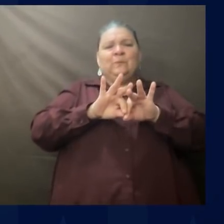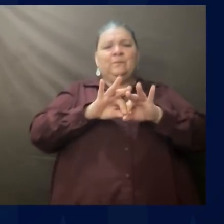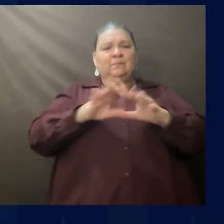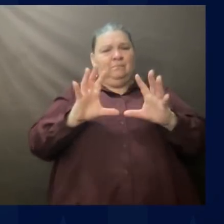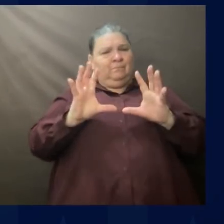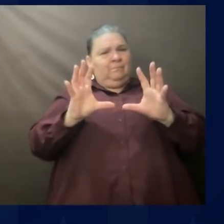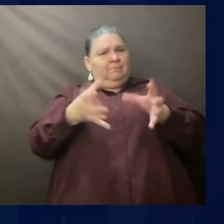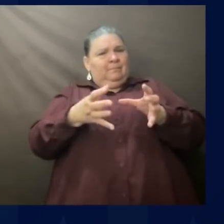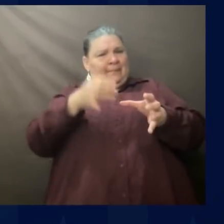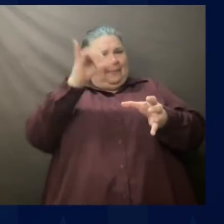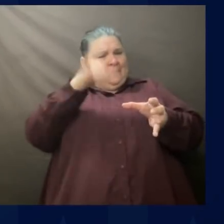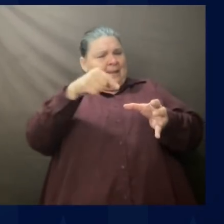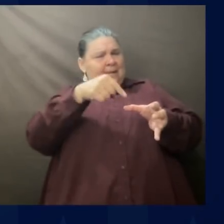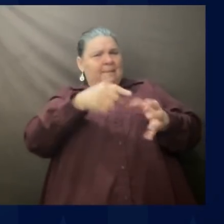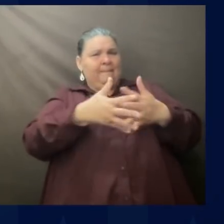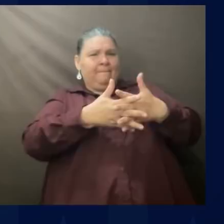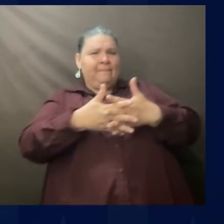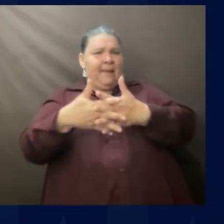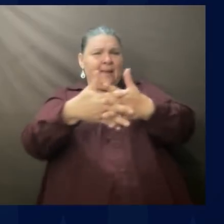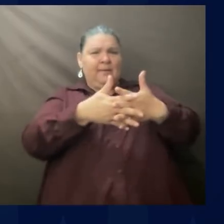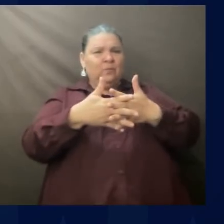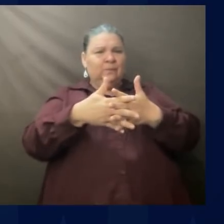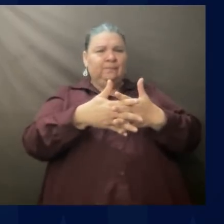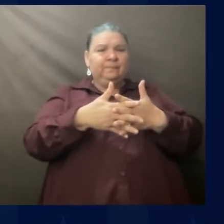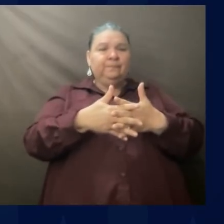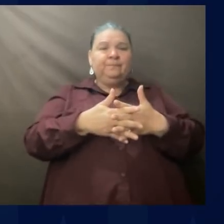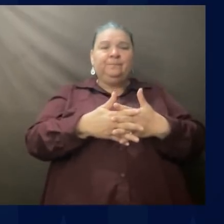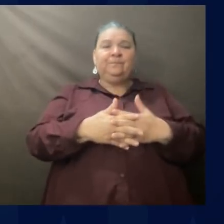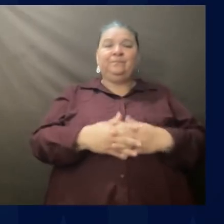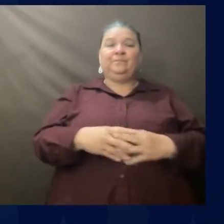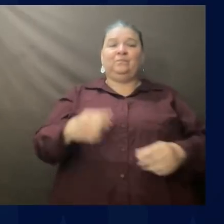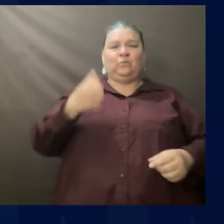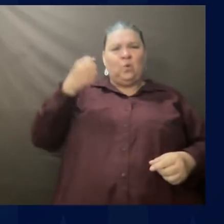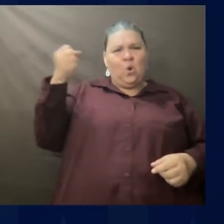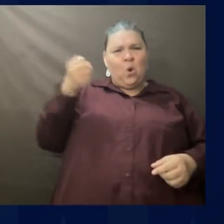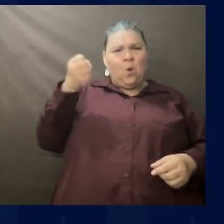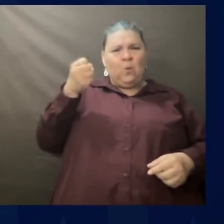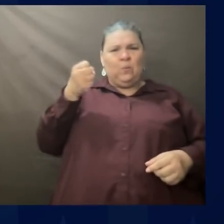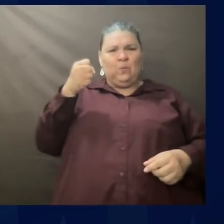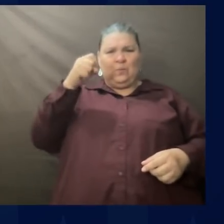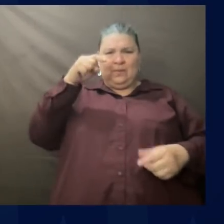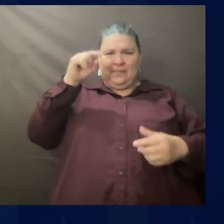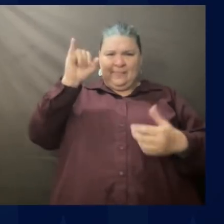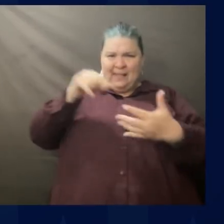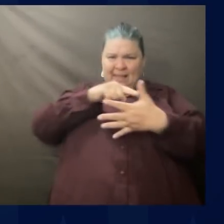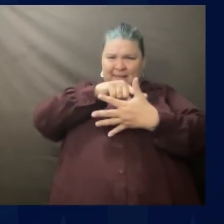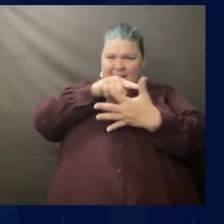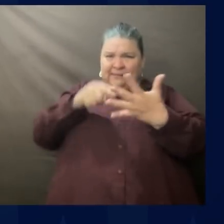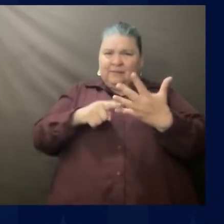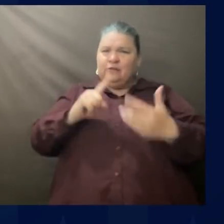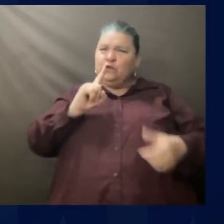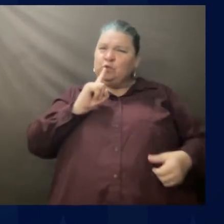So we hold these truths to be self-evident that all men